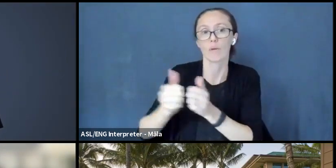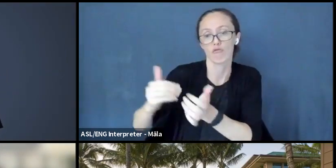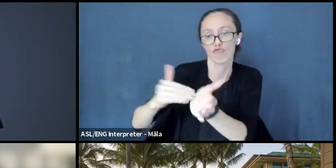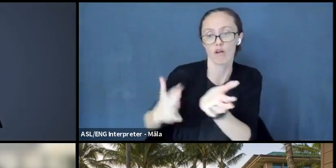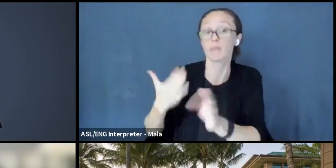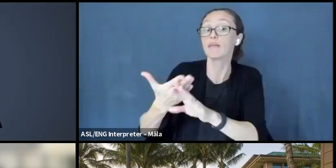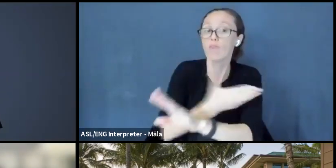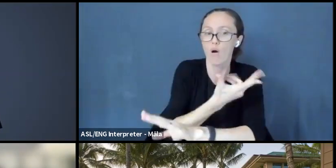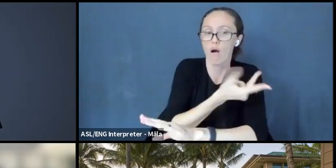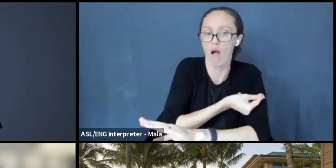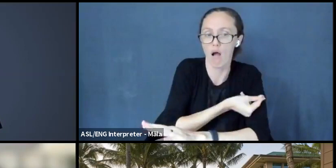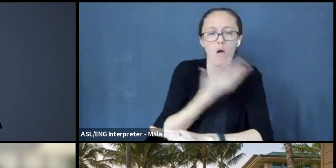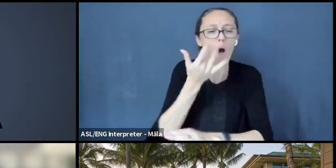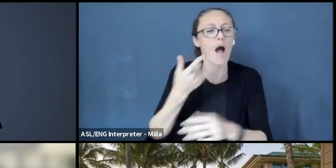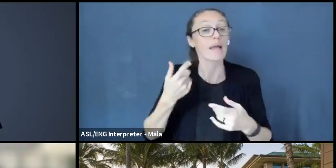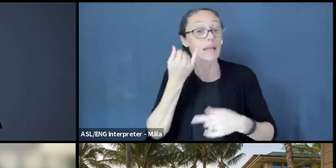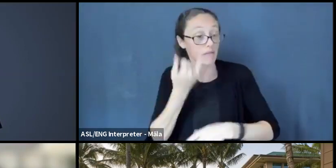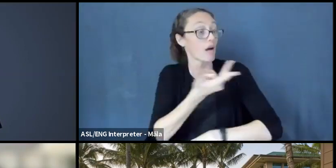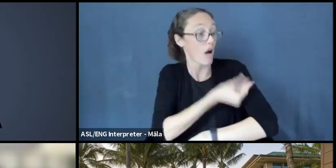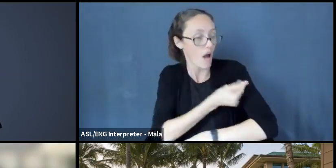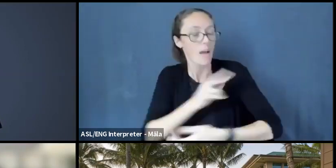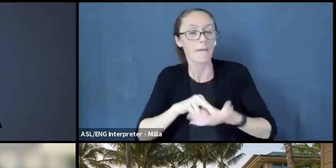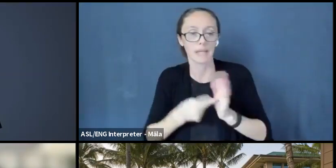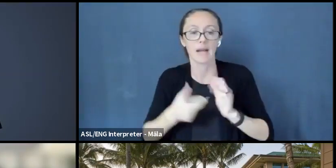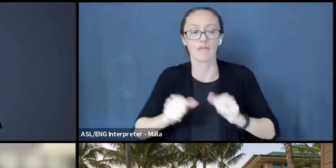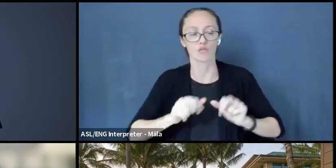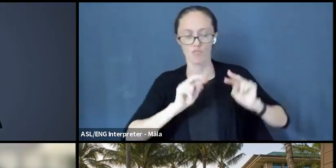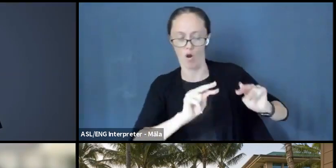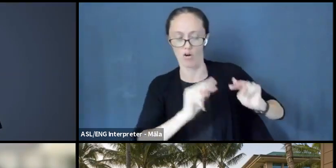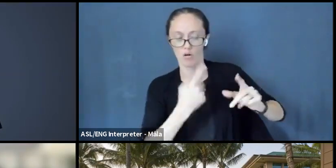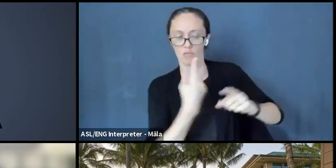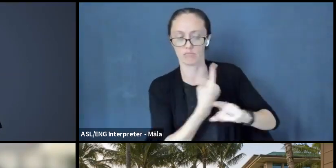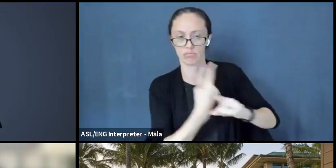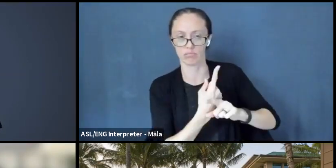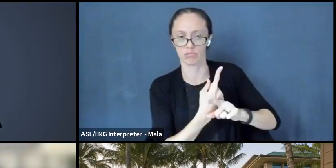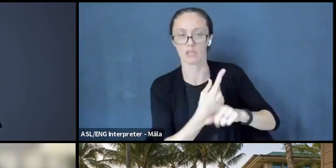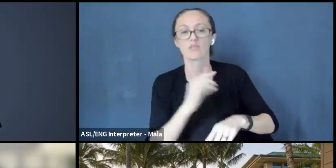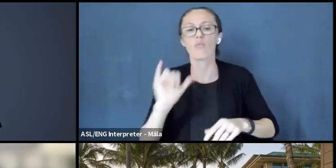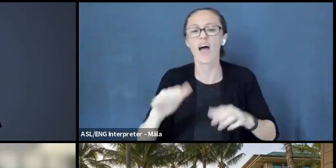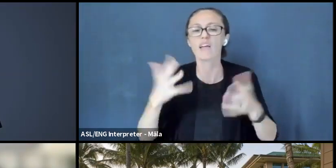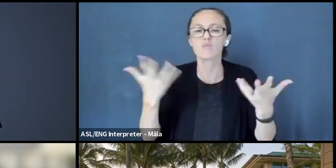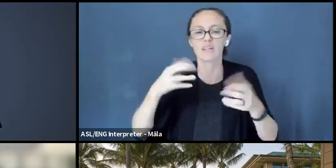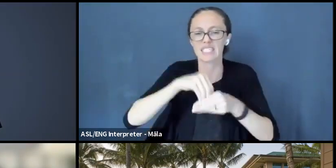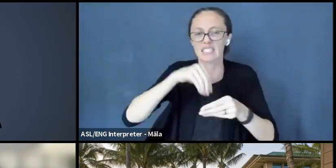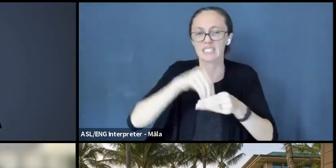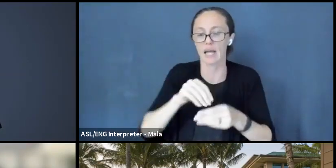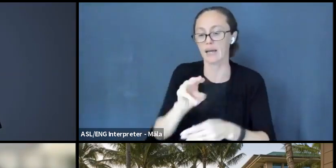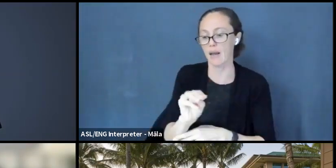Those are the ingredients for the messenger RNA vaccine.